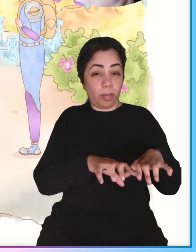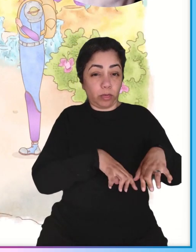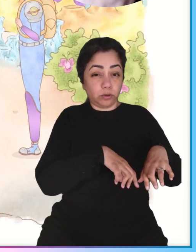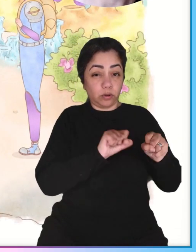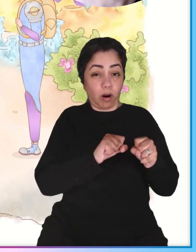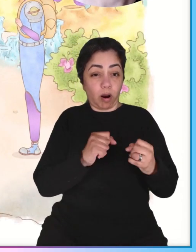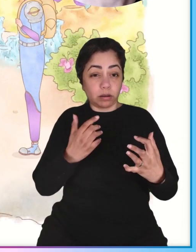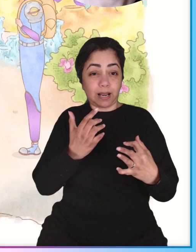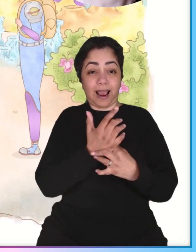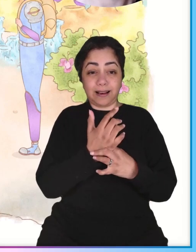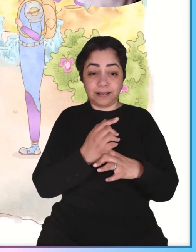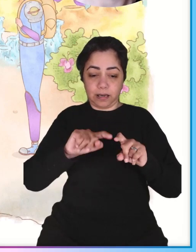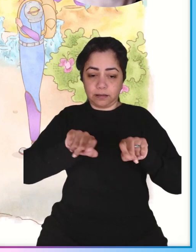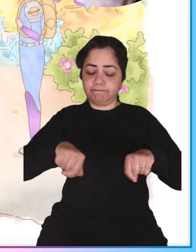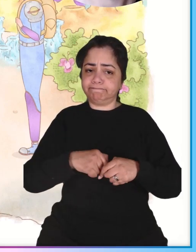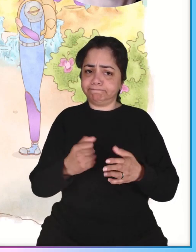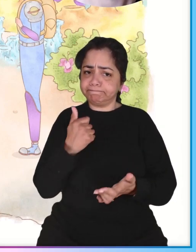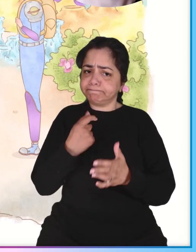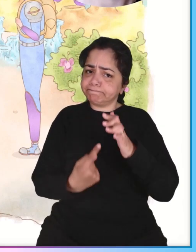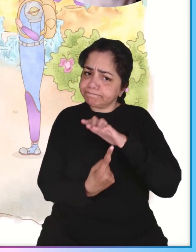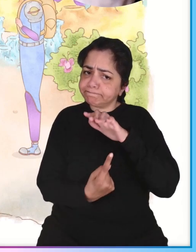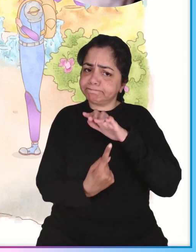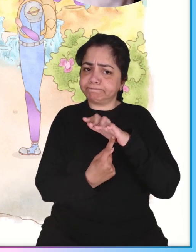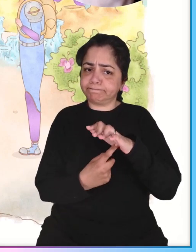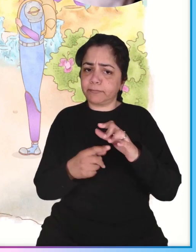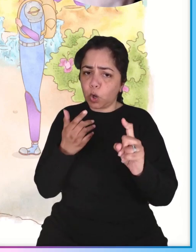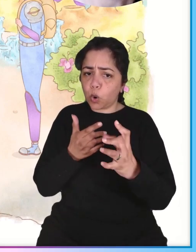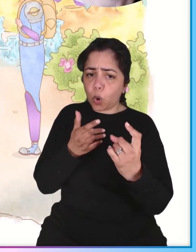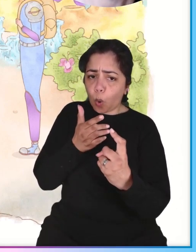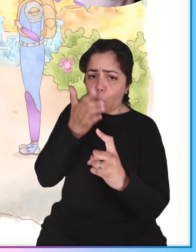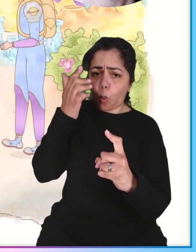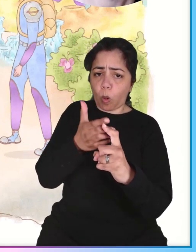From the very beginning, accessibility has been our main goal